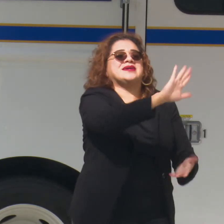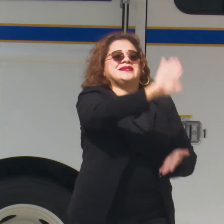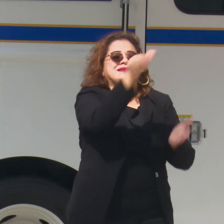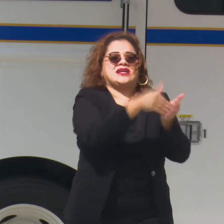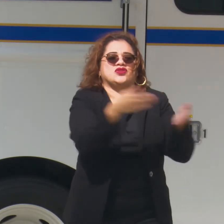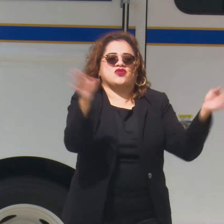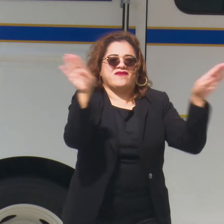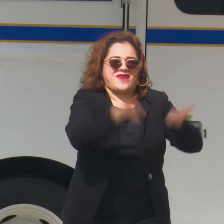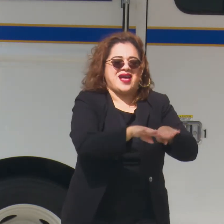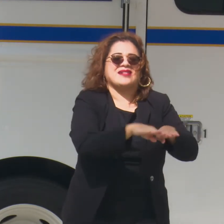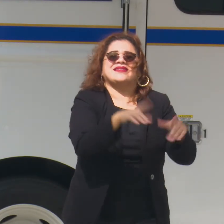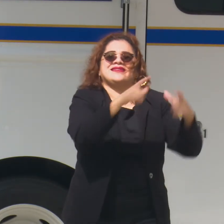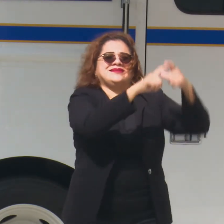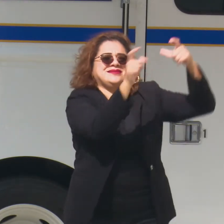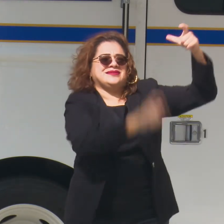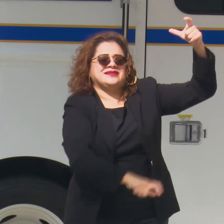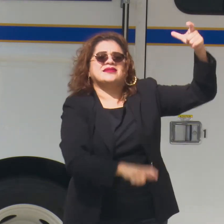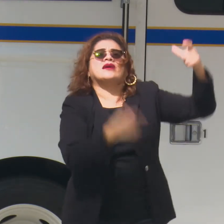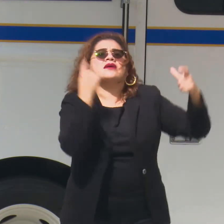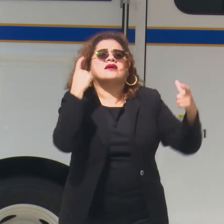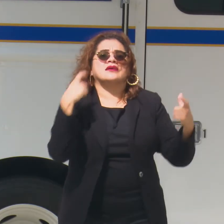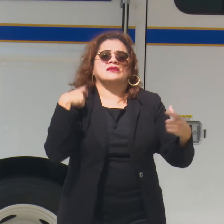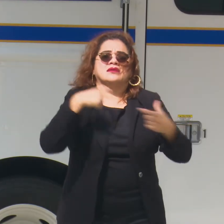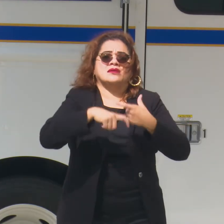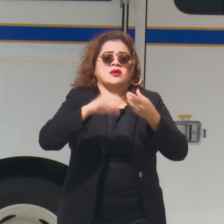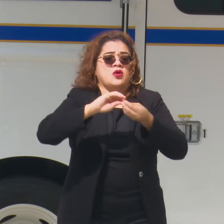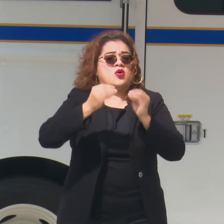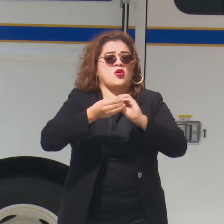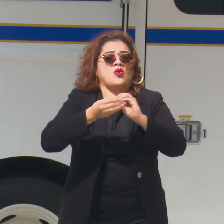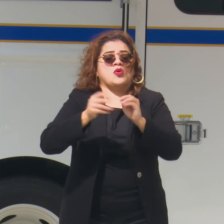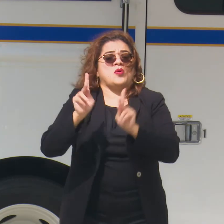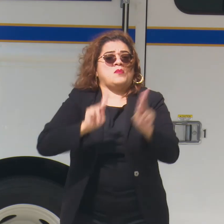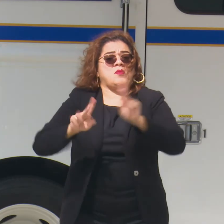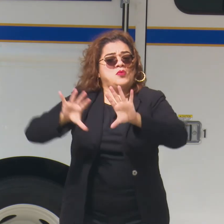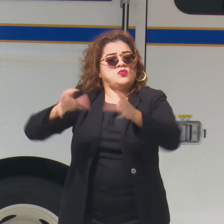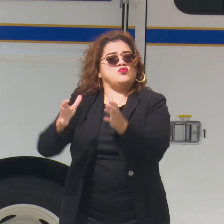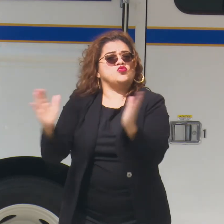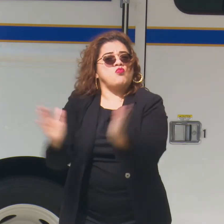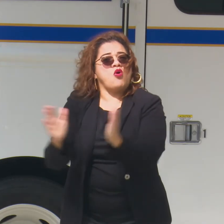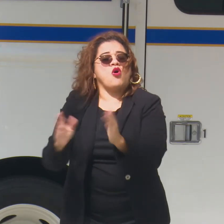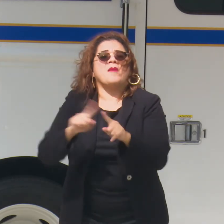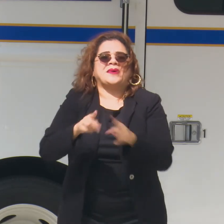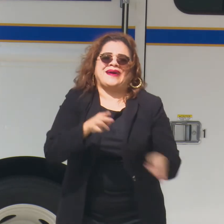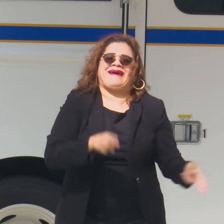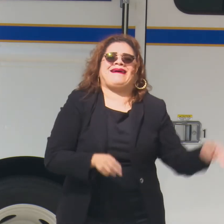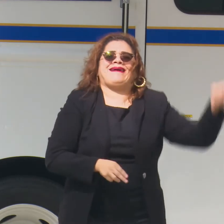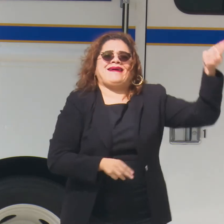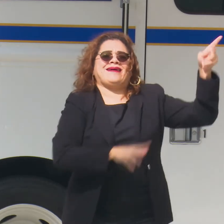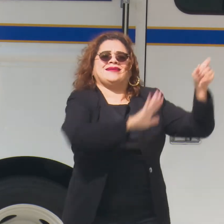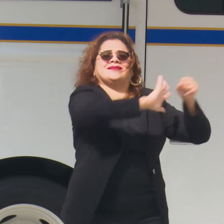So the, we're really focused here. We know that a lot of immigrants